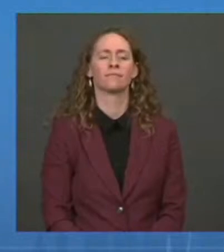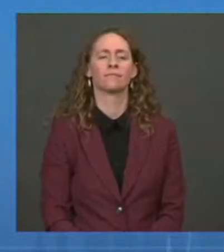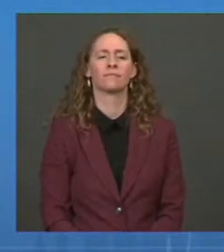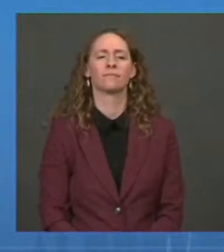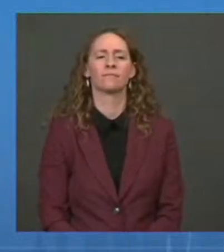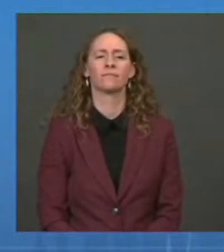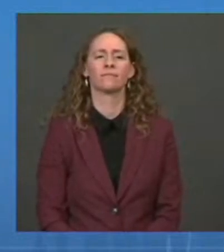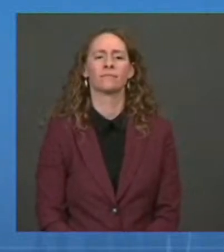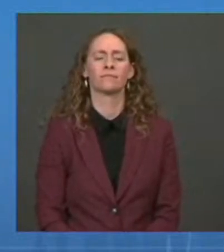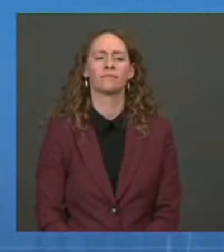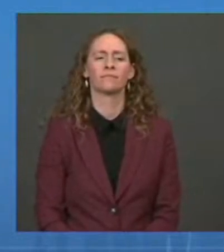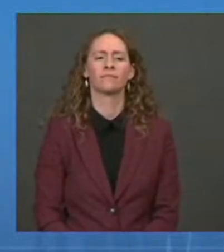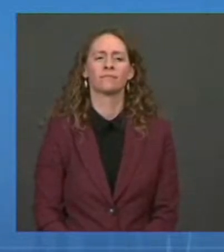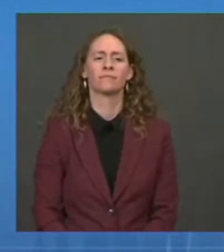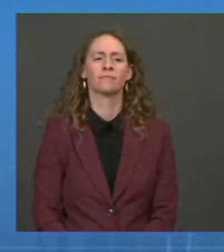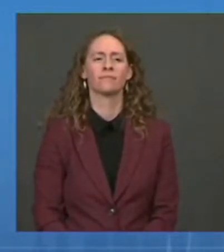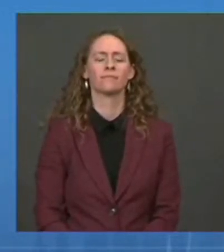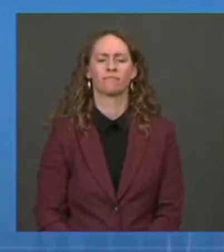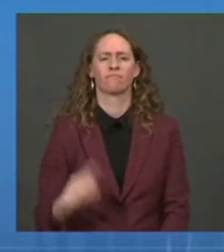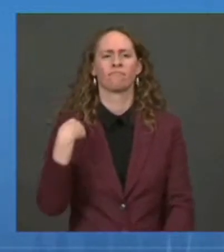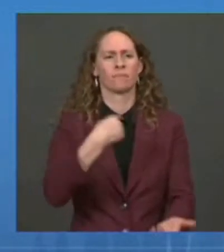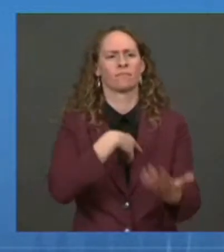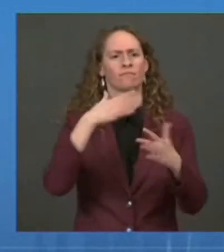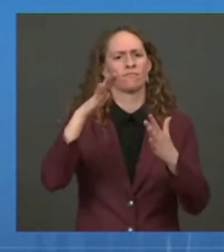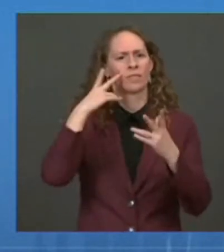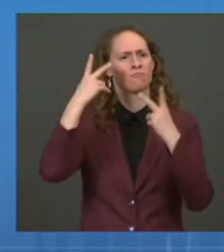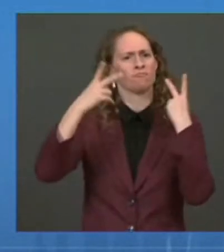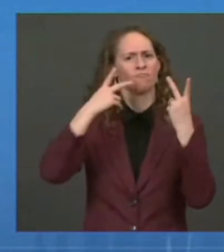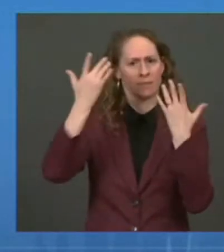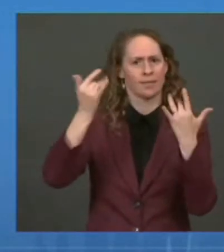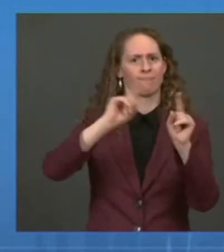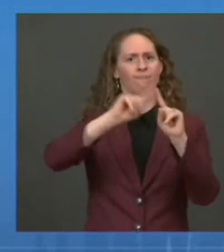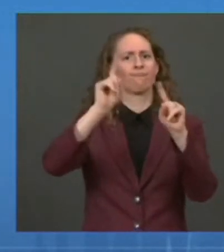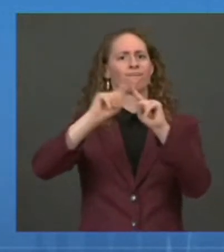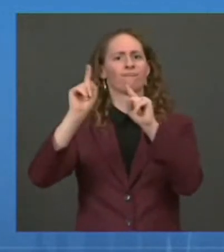EFFICIENT AND CONVENIENT WAY